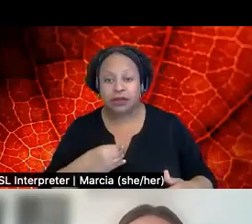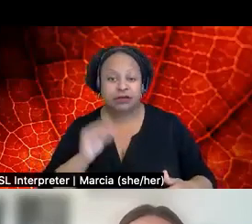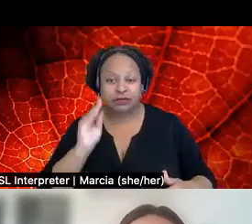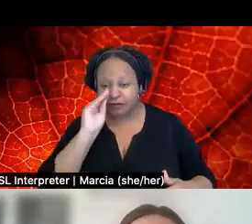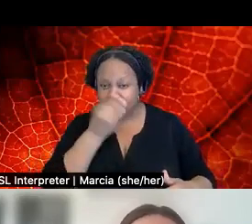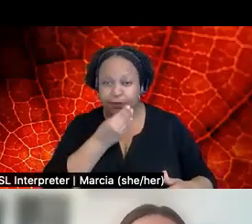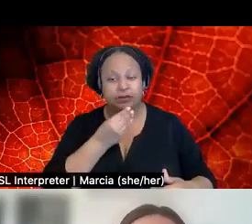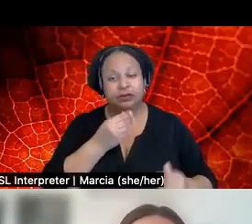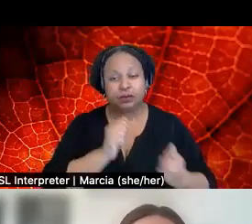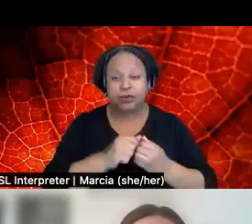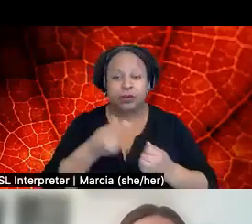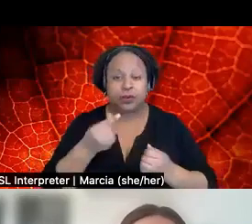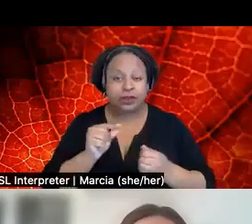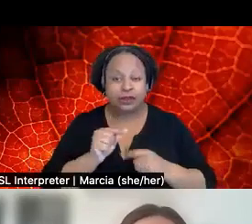My zoom background is blurred.